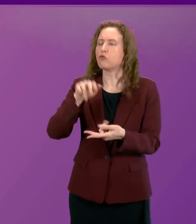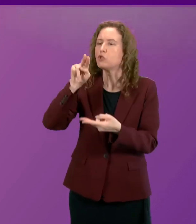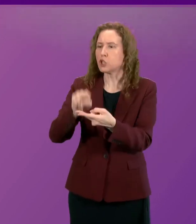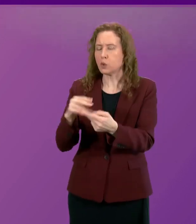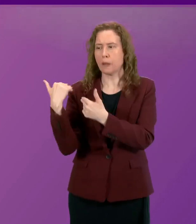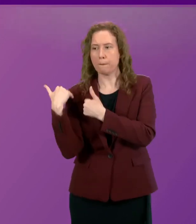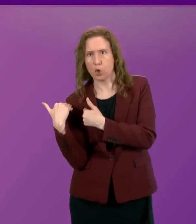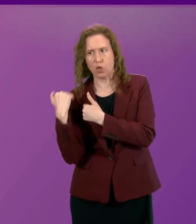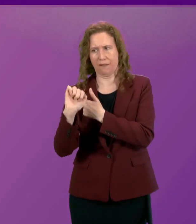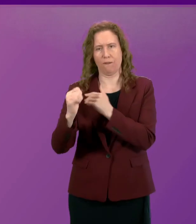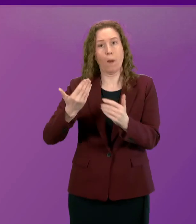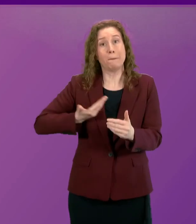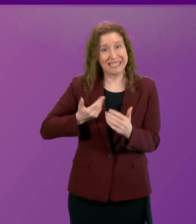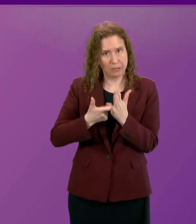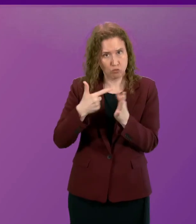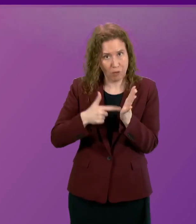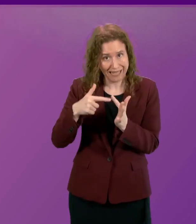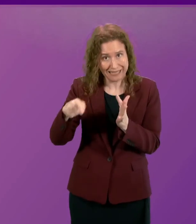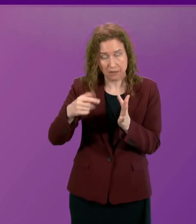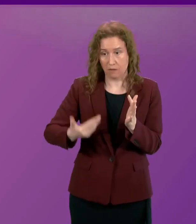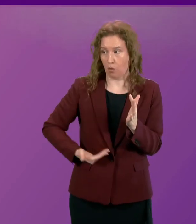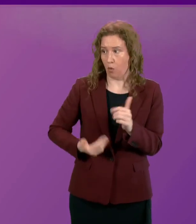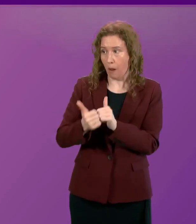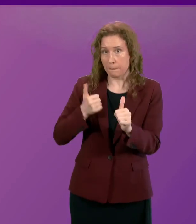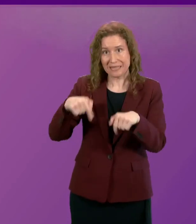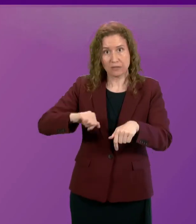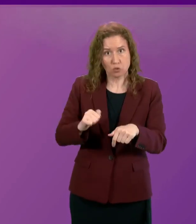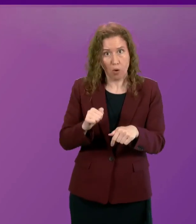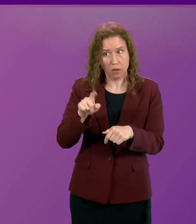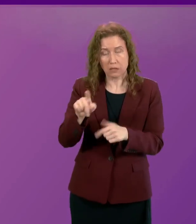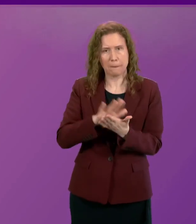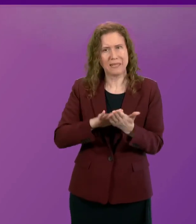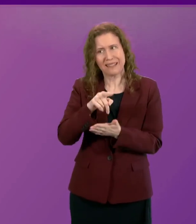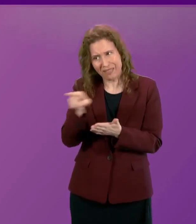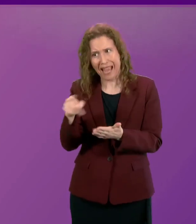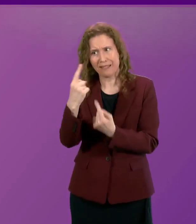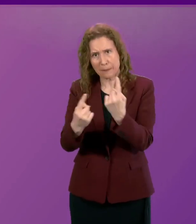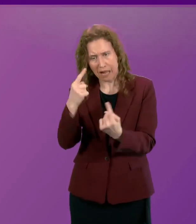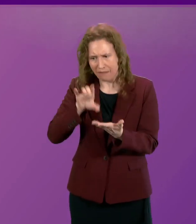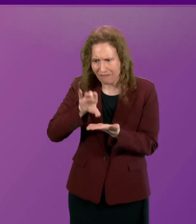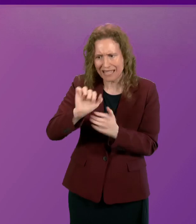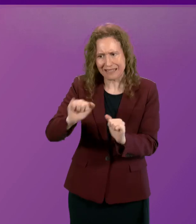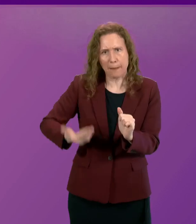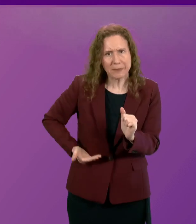burden of business rates on companies, enabling them to invest in their business operations.